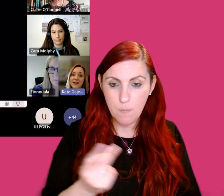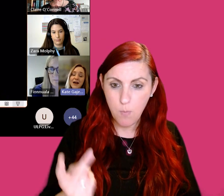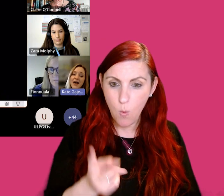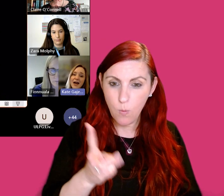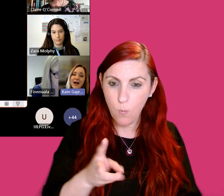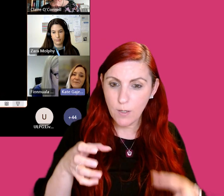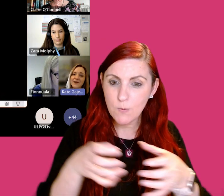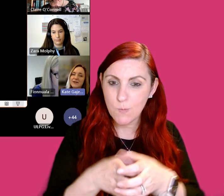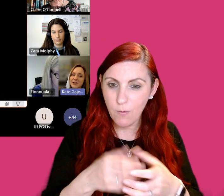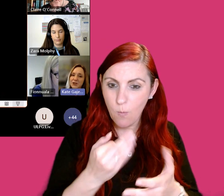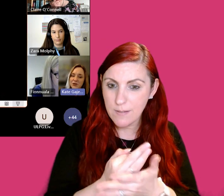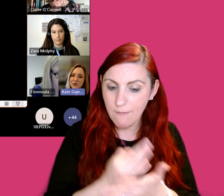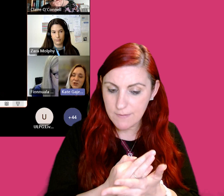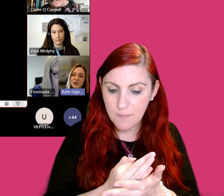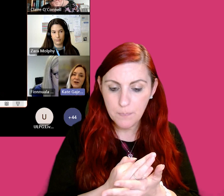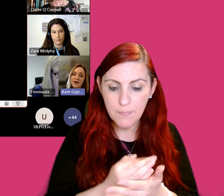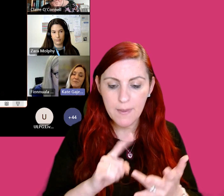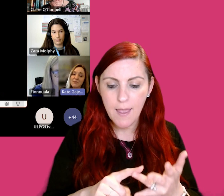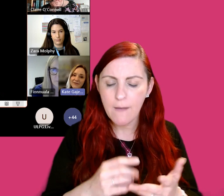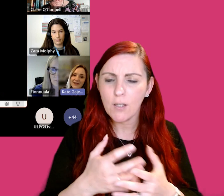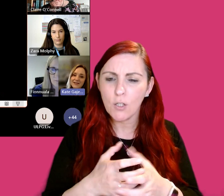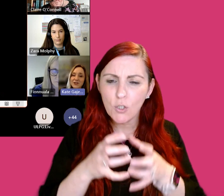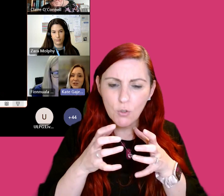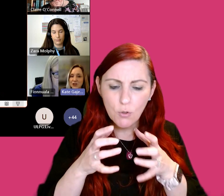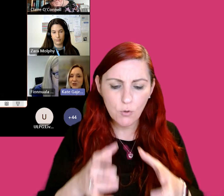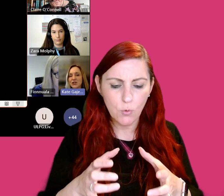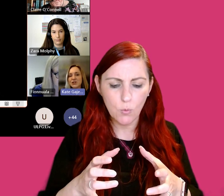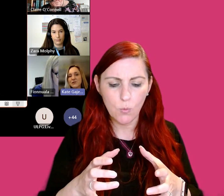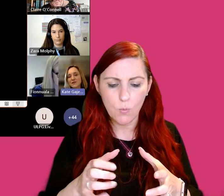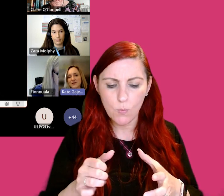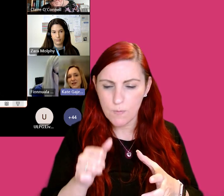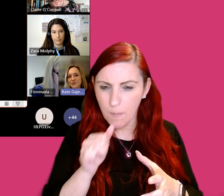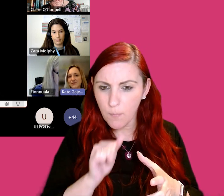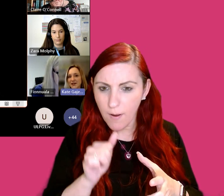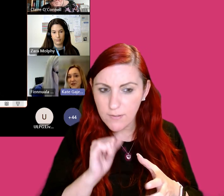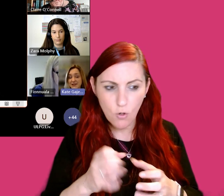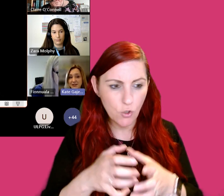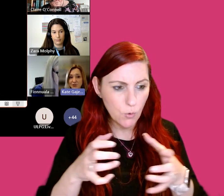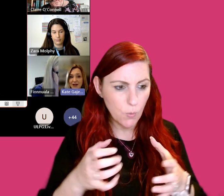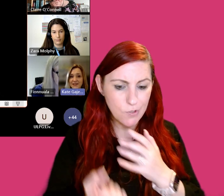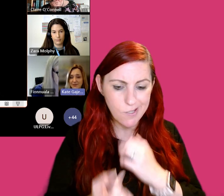often um there is a huge prevalence and there's a huge issue associated with diabetes distress